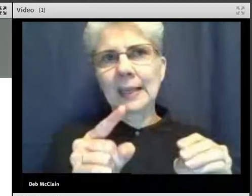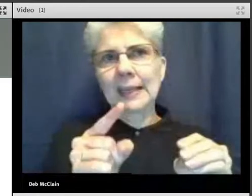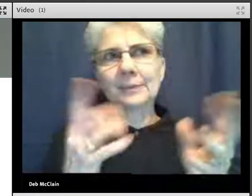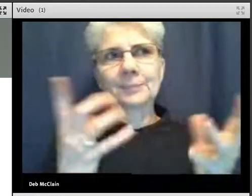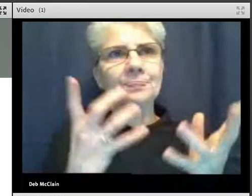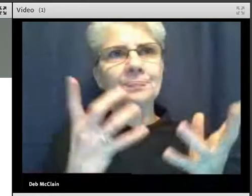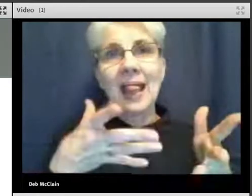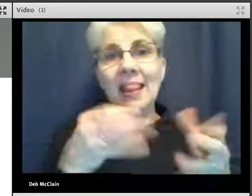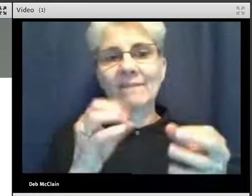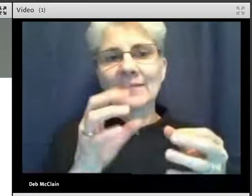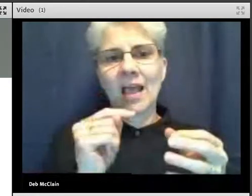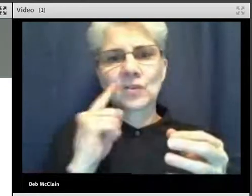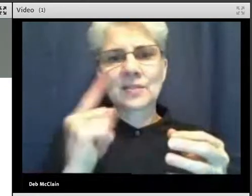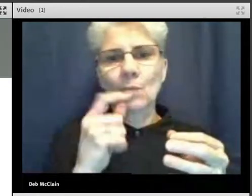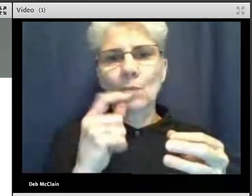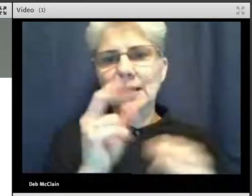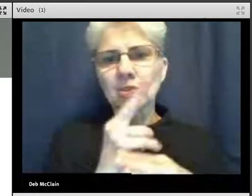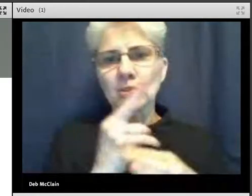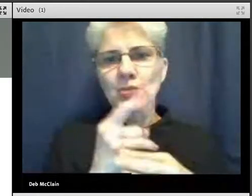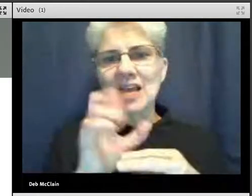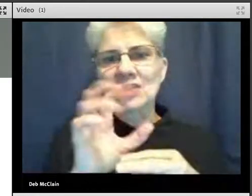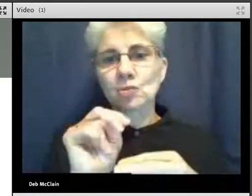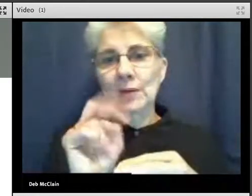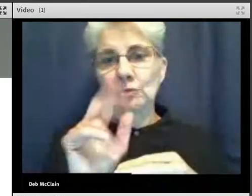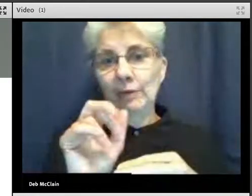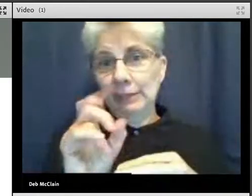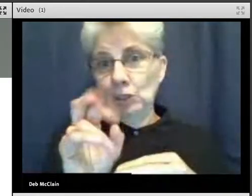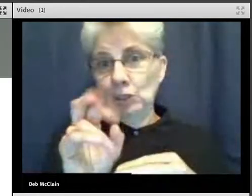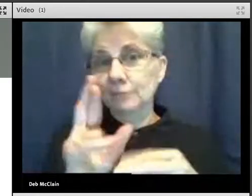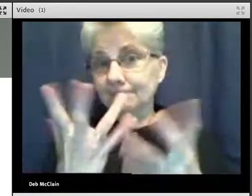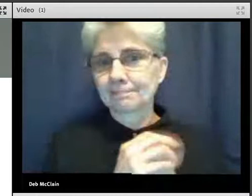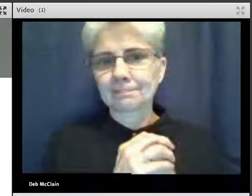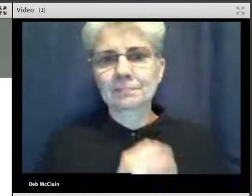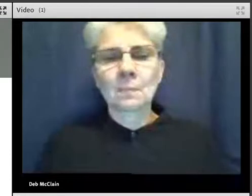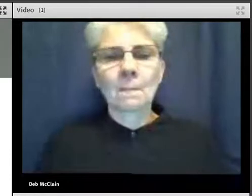So nothing is being left out for somebody who's using a screen reader.